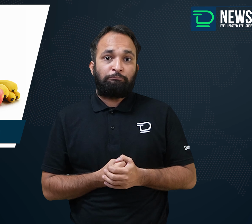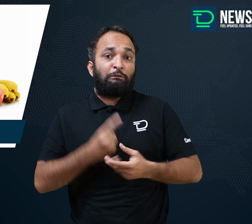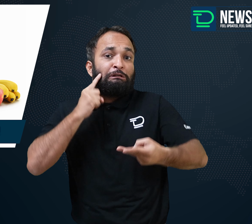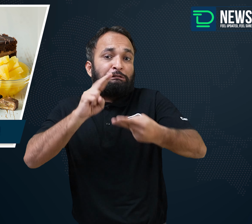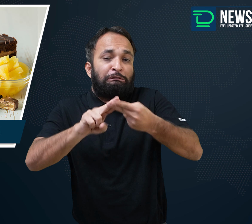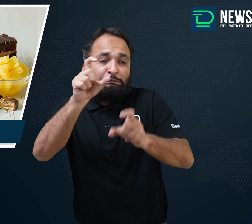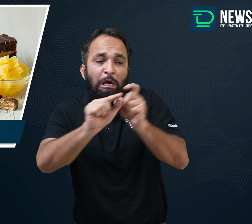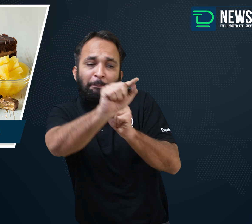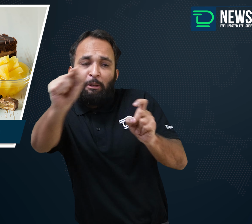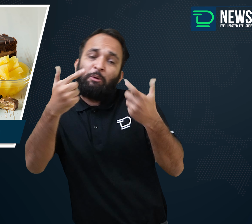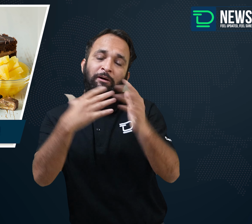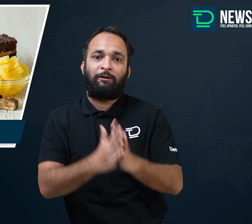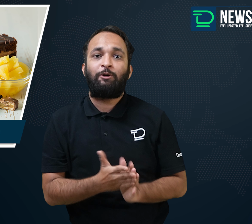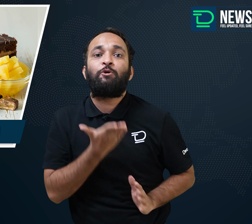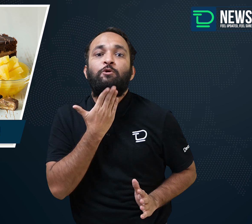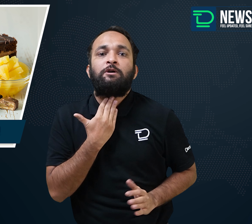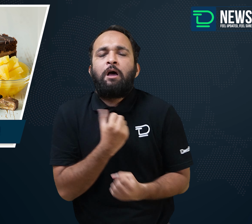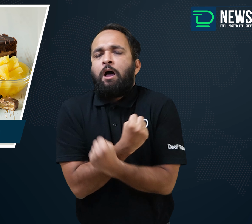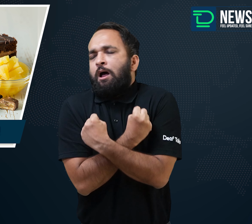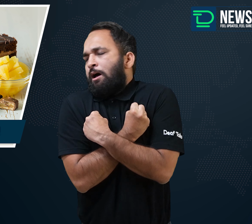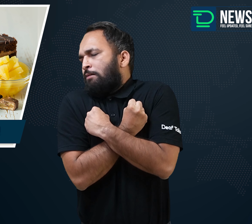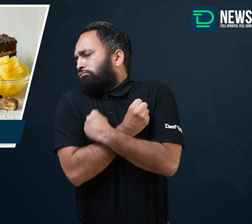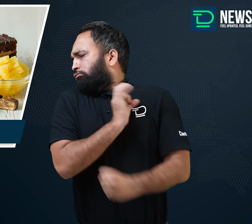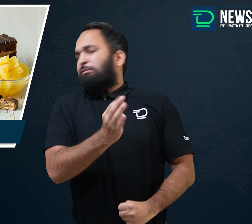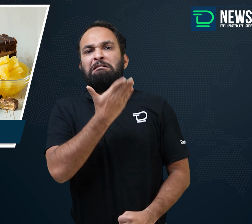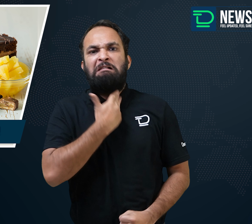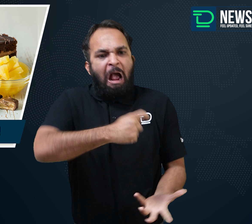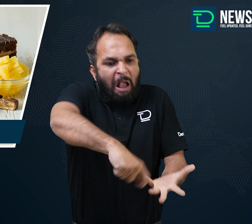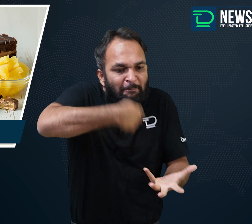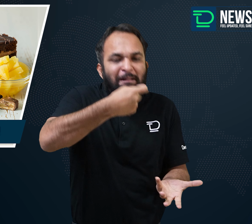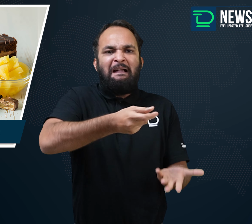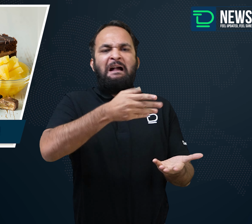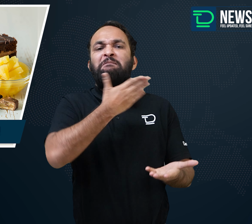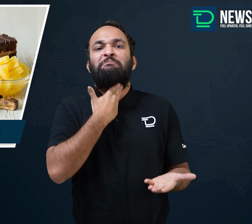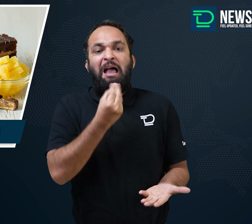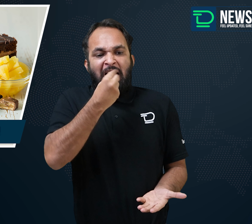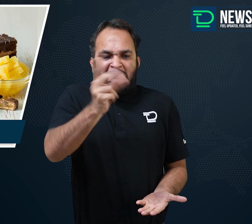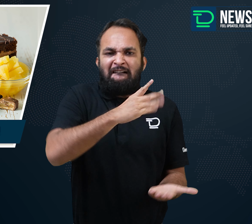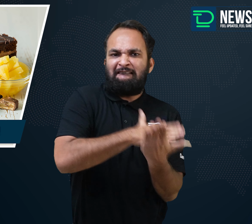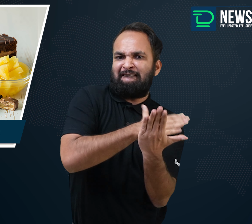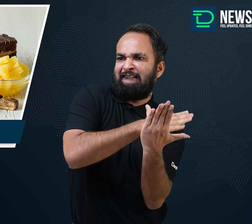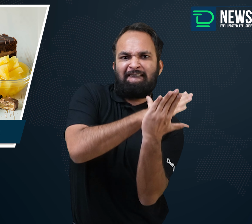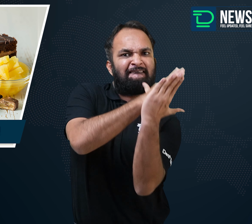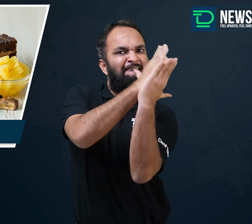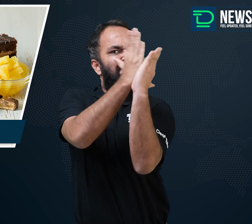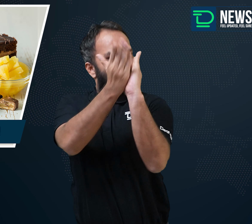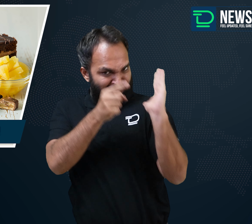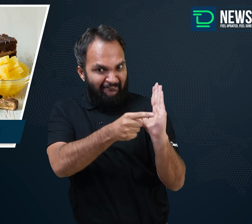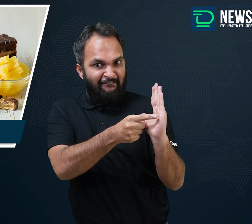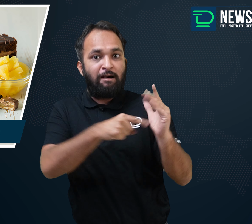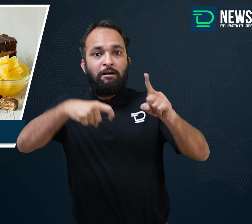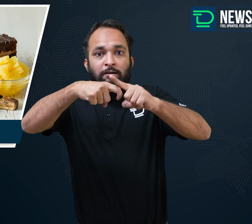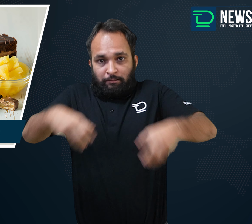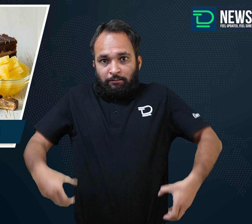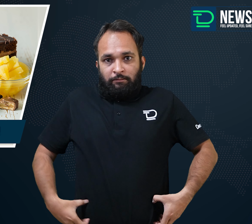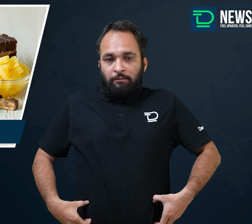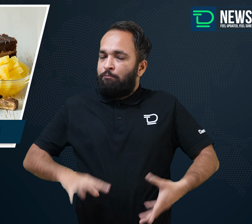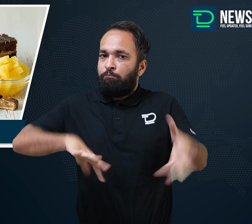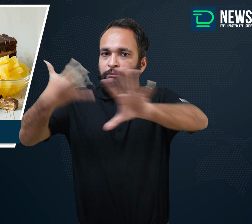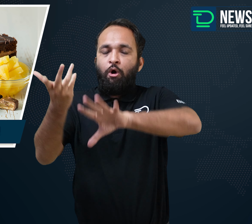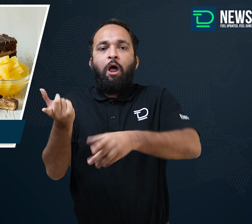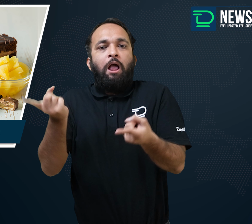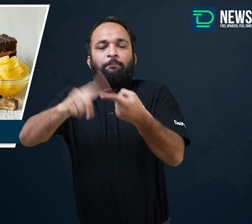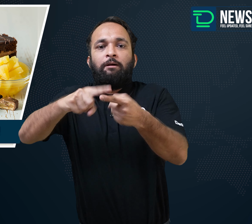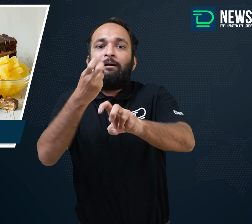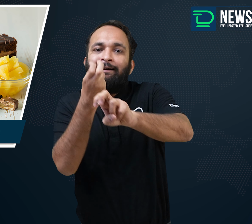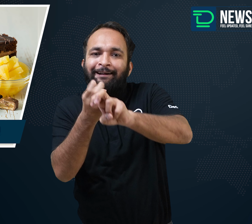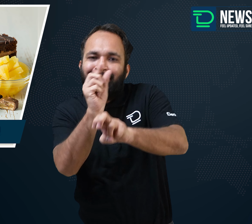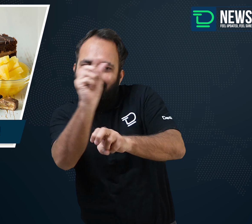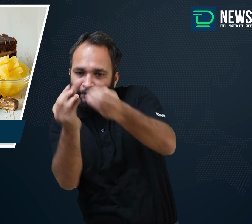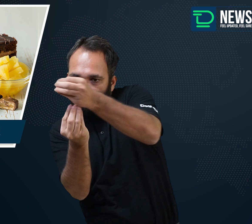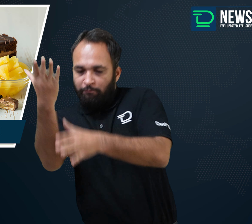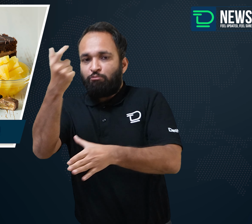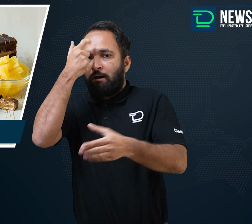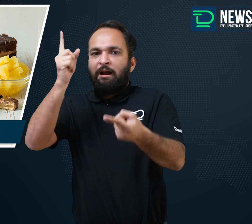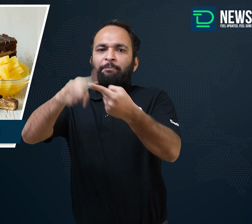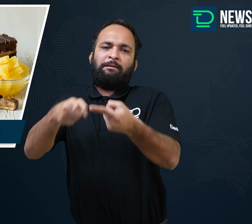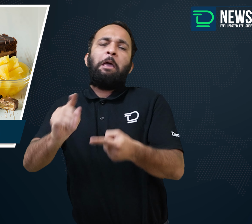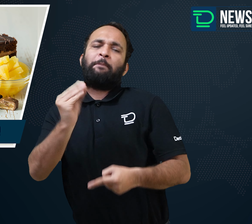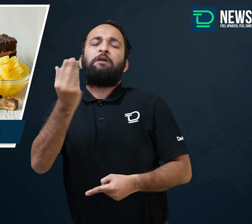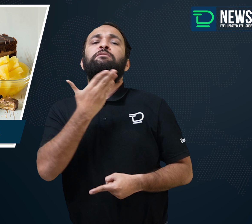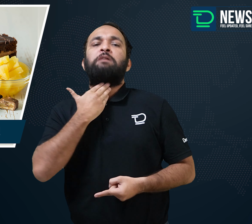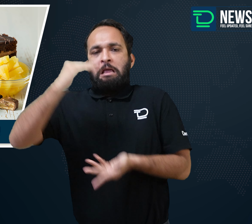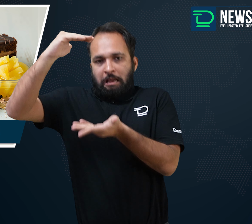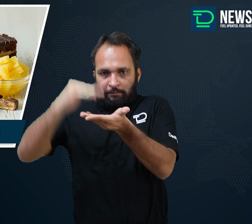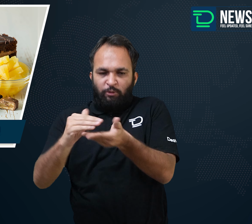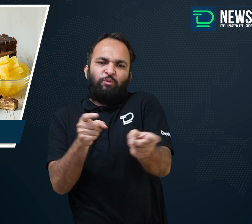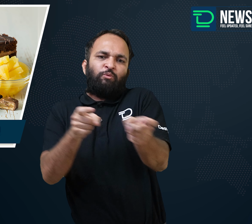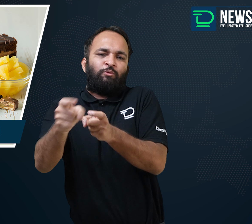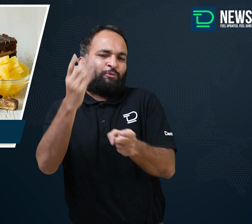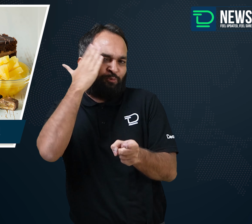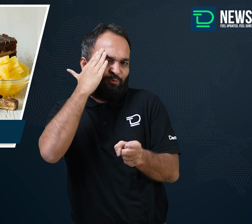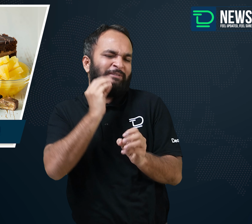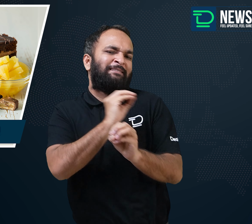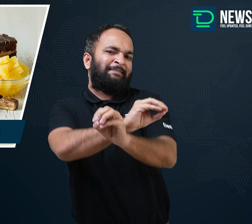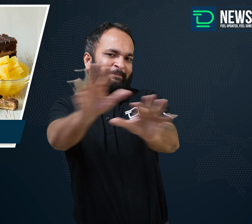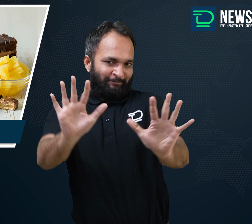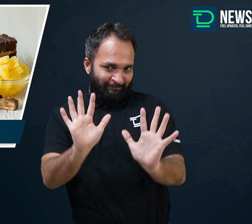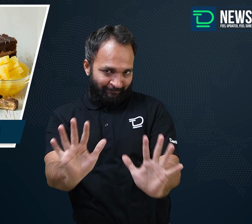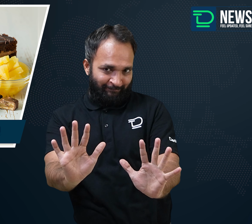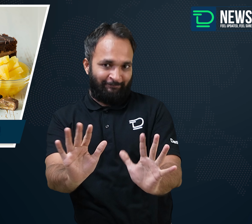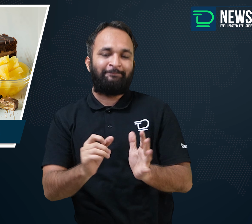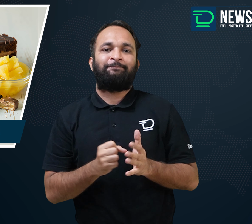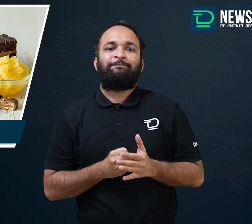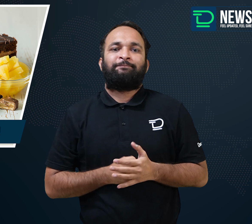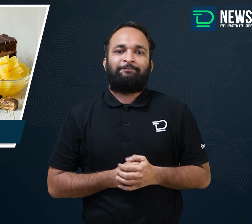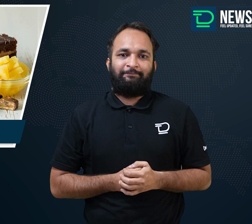If you take more sugar it is also a problem.